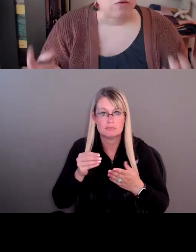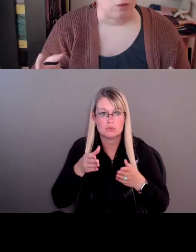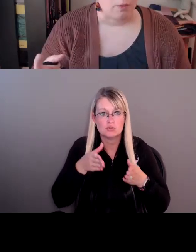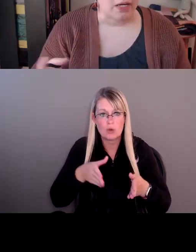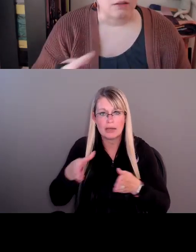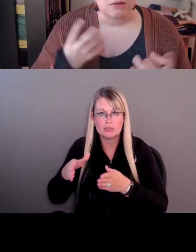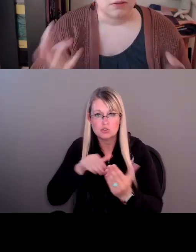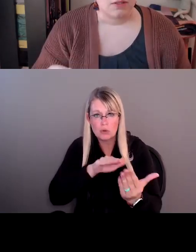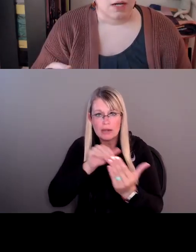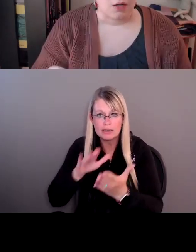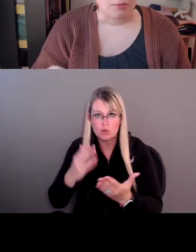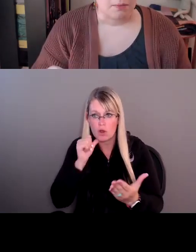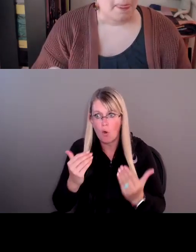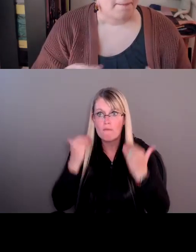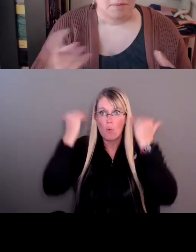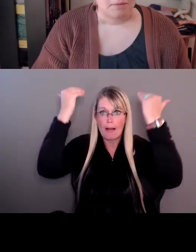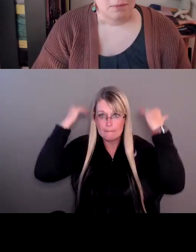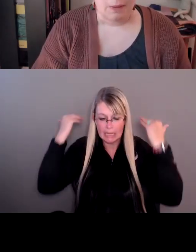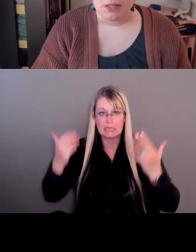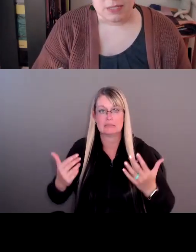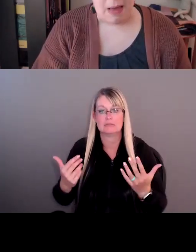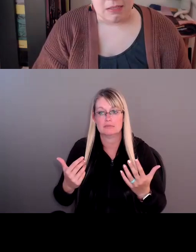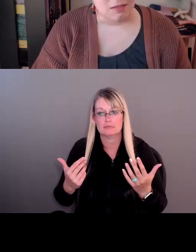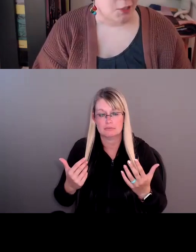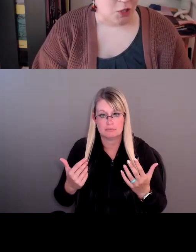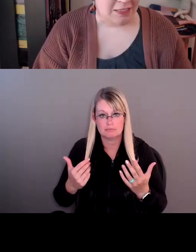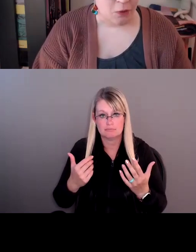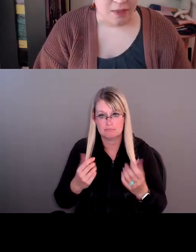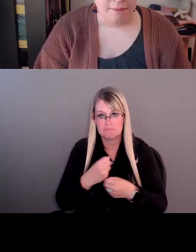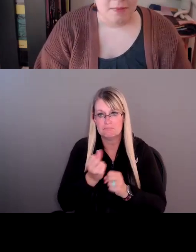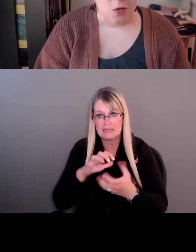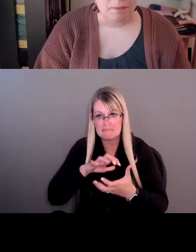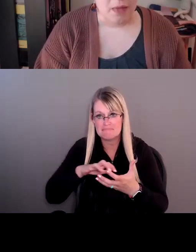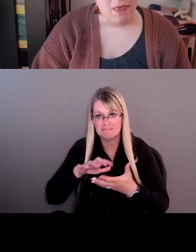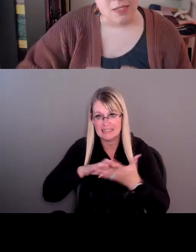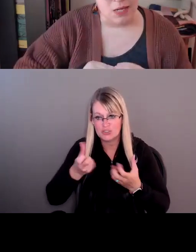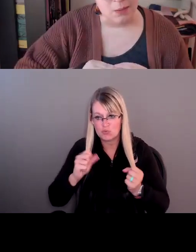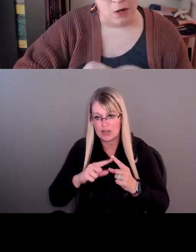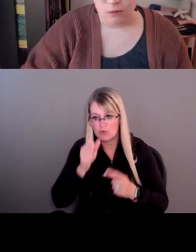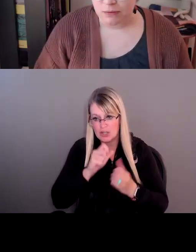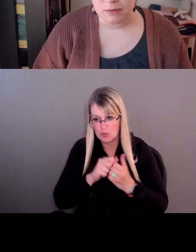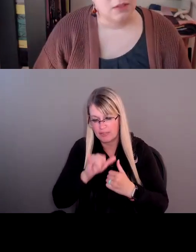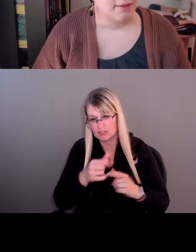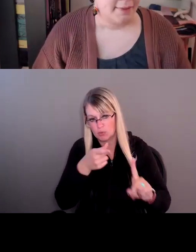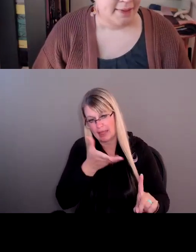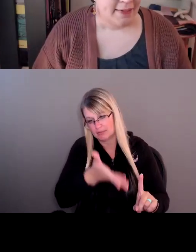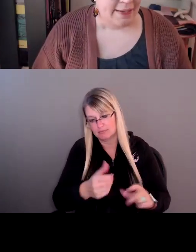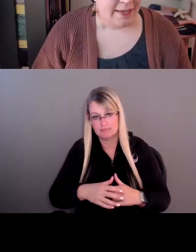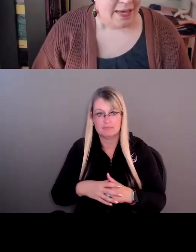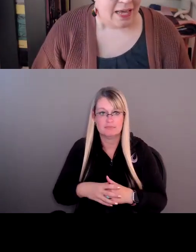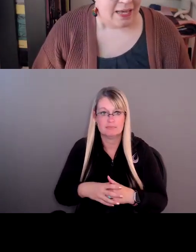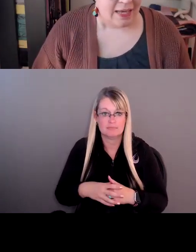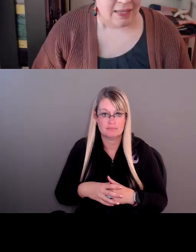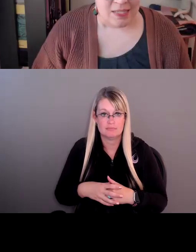overwhelming nebulous mess you are trying to deal with. That's what that is about. And that's what